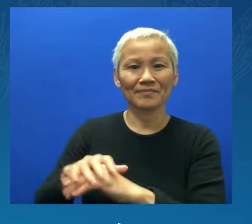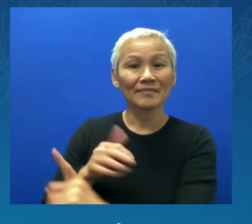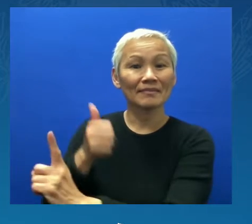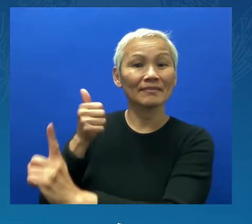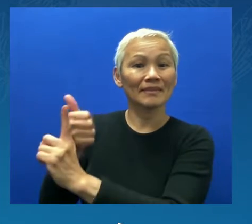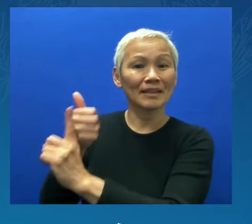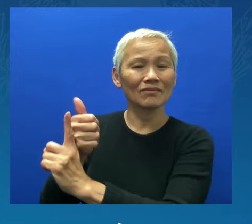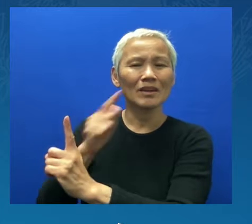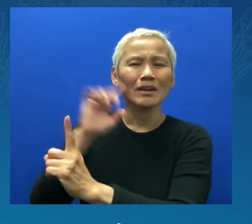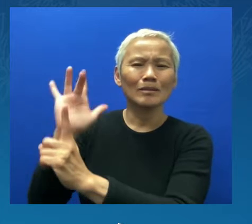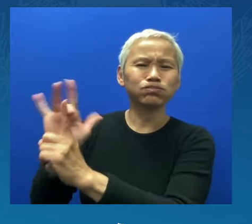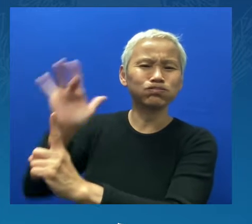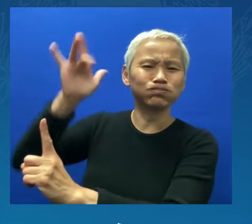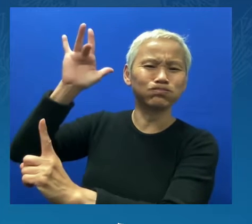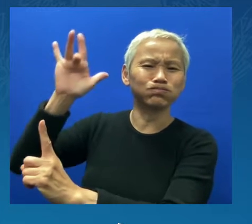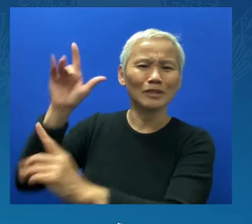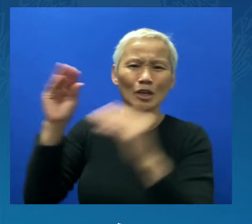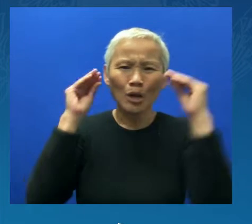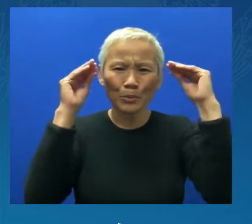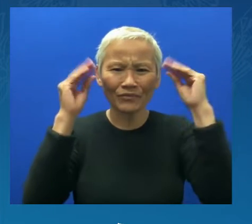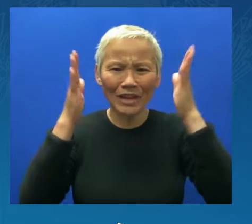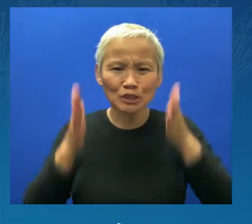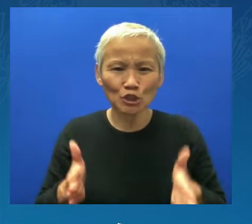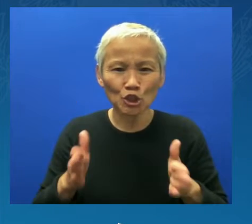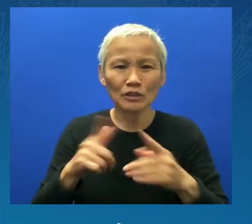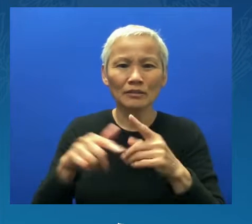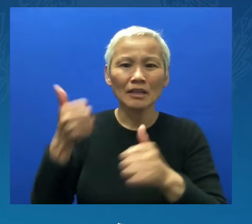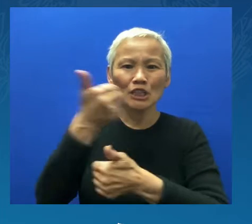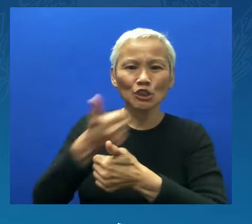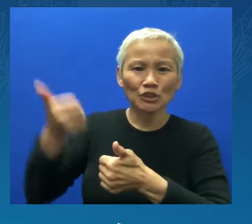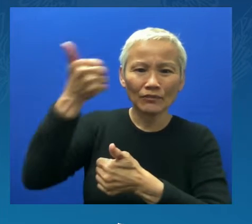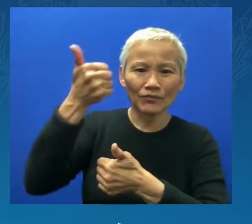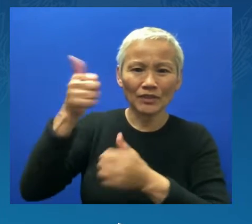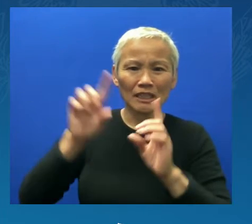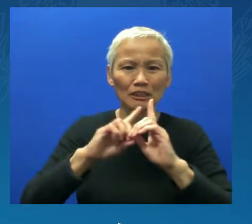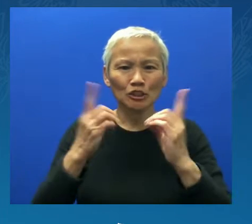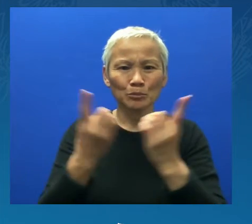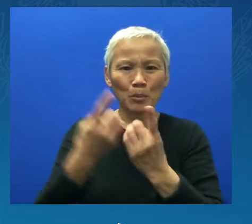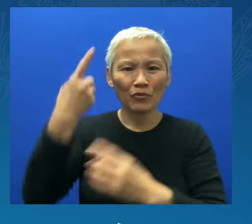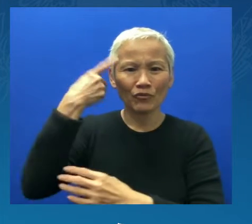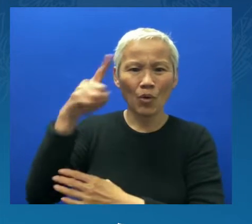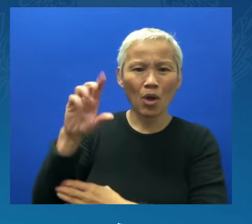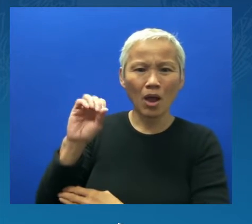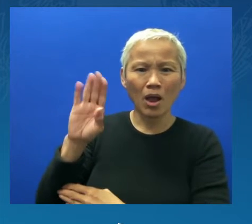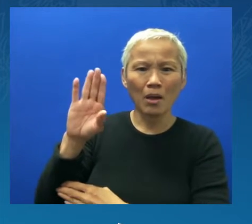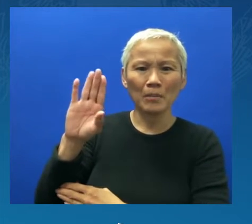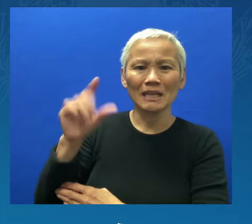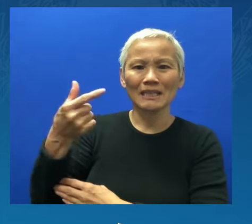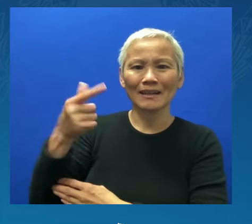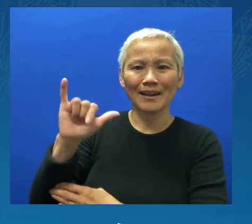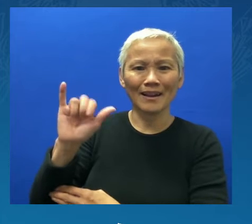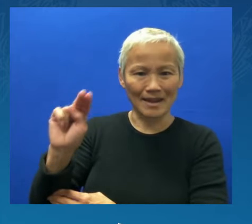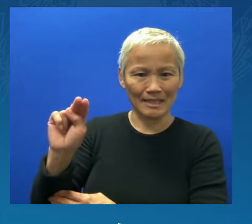and she's chair of the Department of Obstetrics and Gynecology, and she's the Family Planning Fellowship director